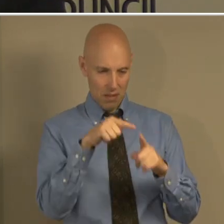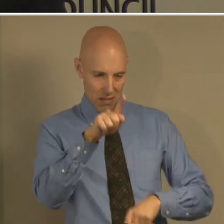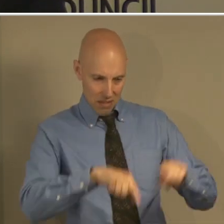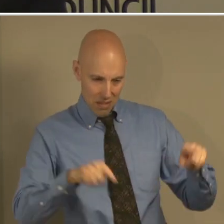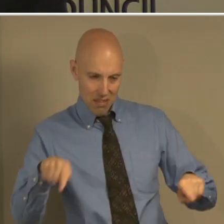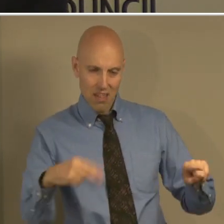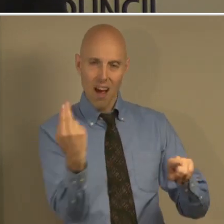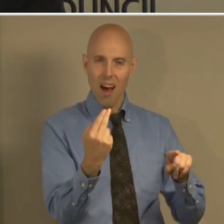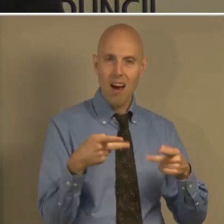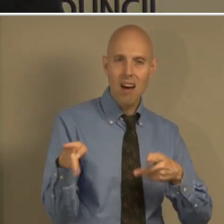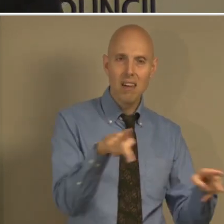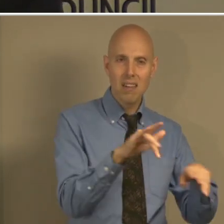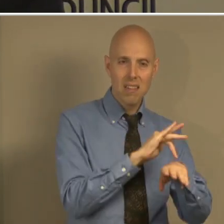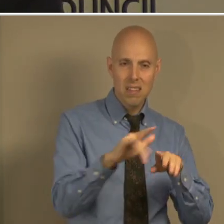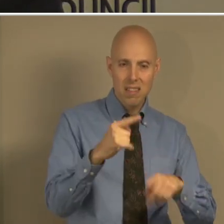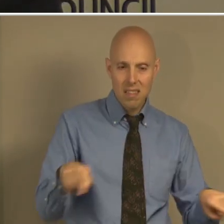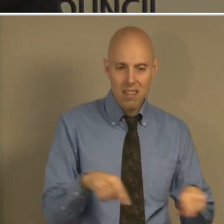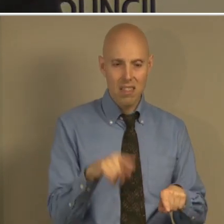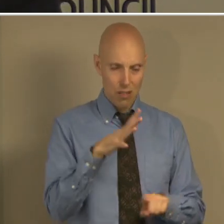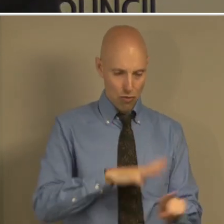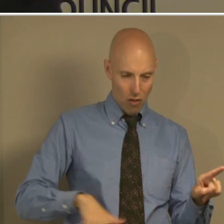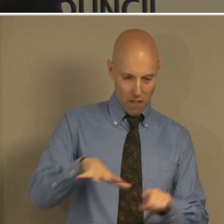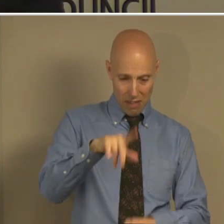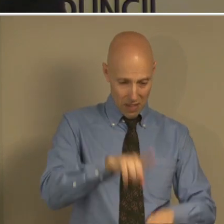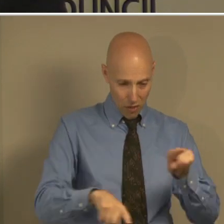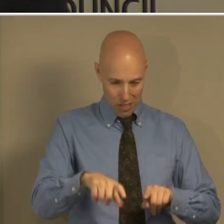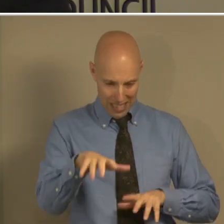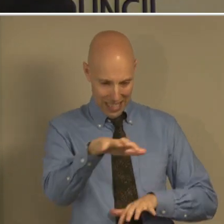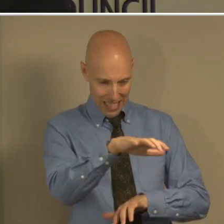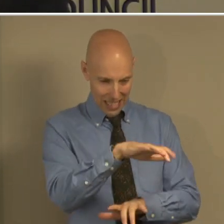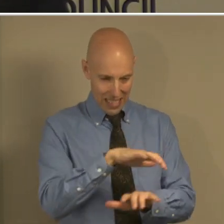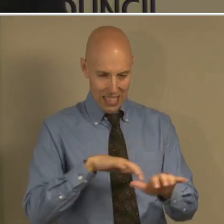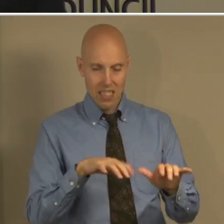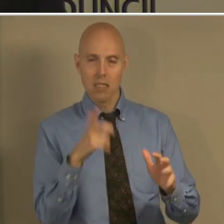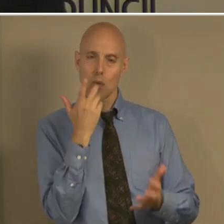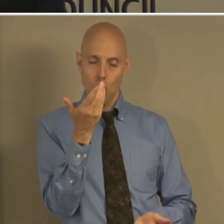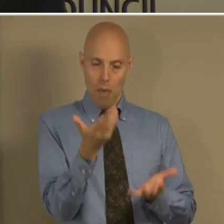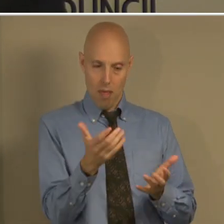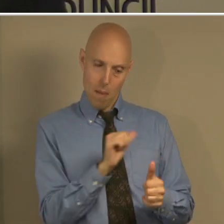diversity, geography, and a whole host of other factors in order to deliver the best results for the country as a whole